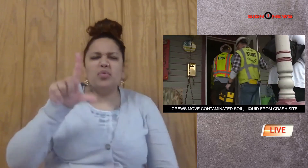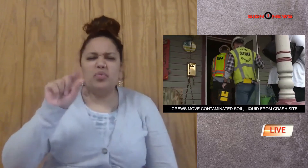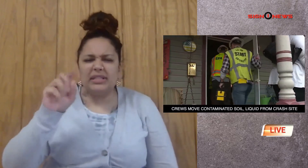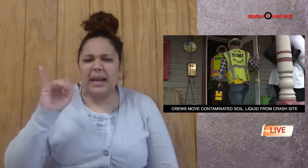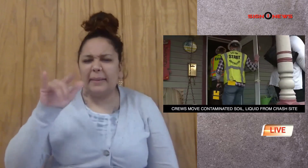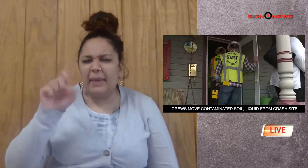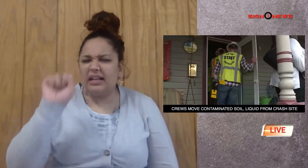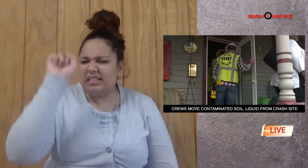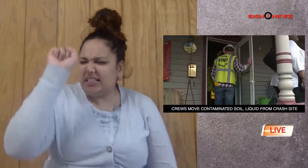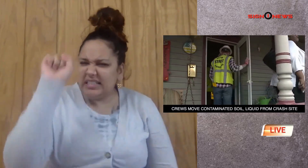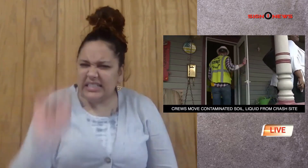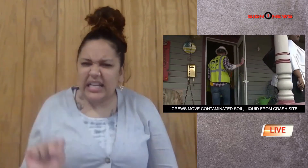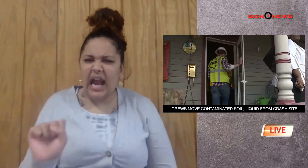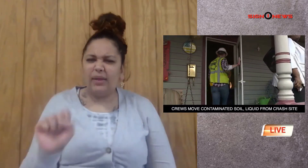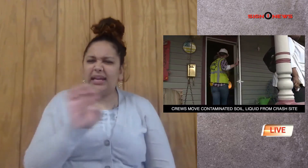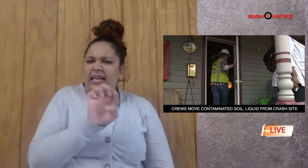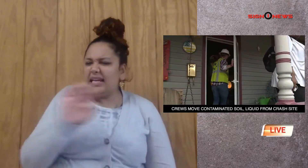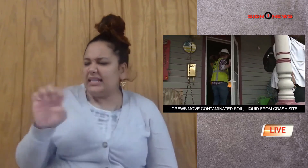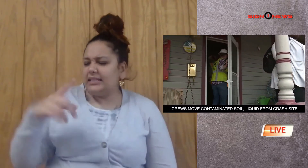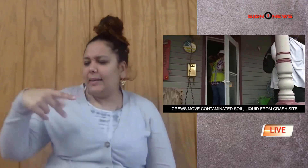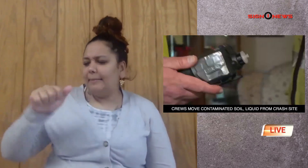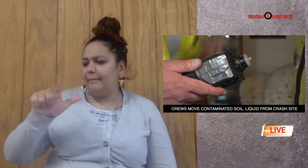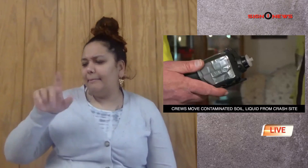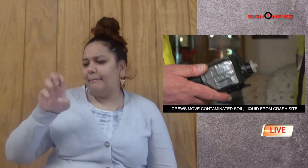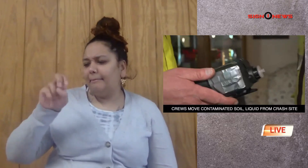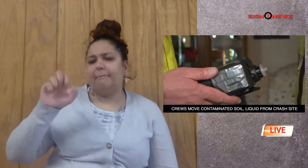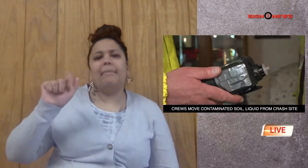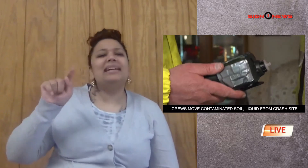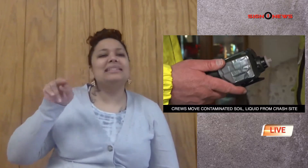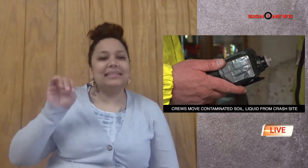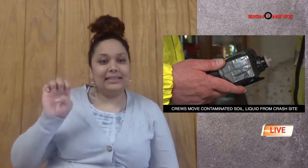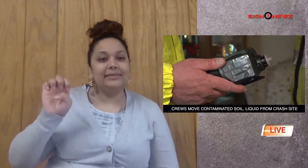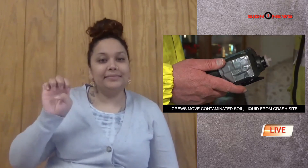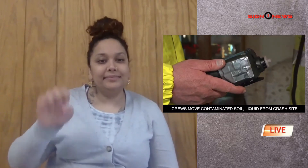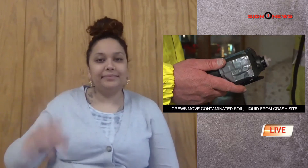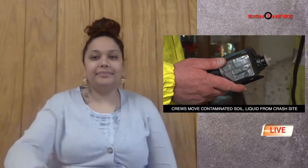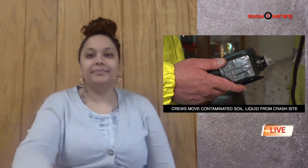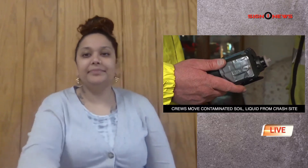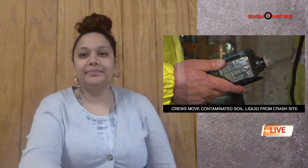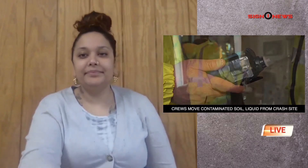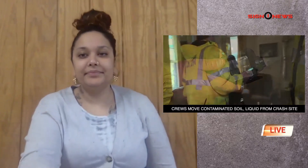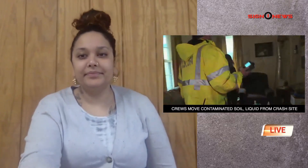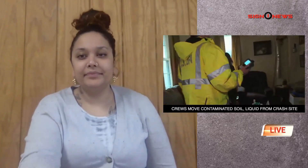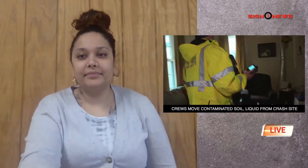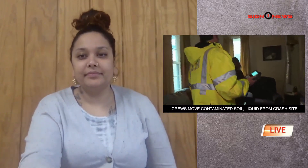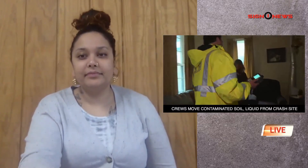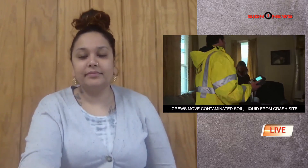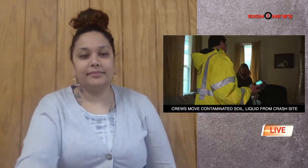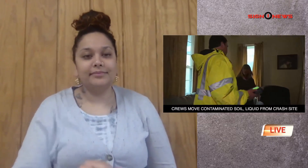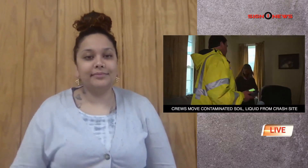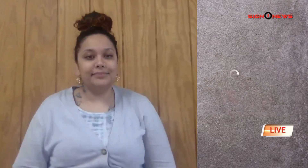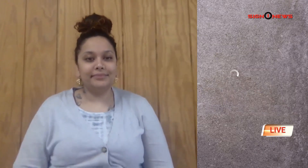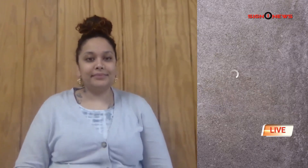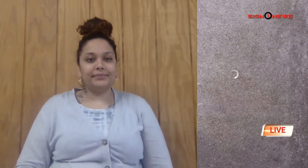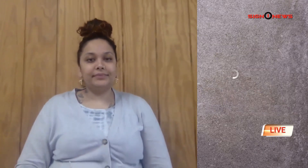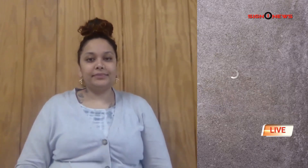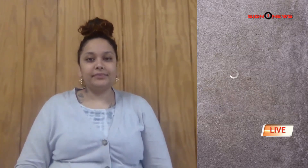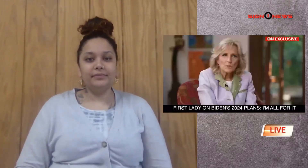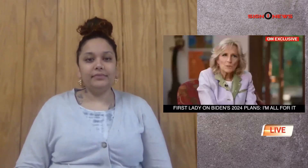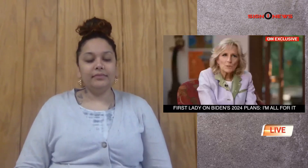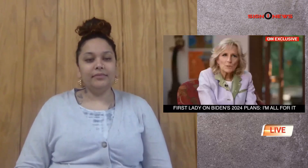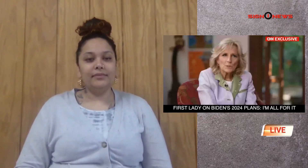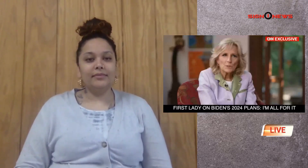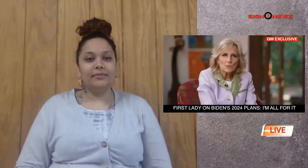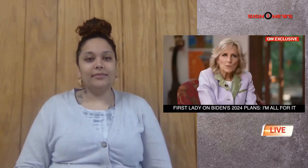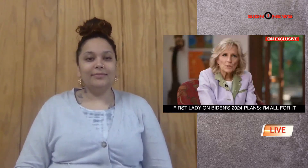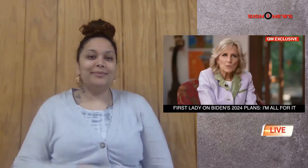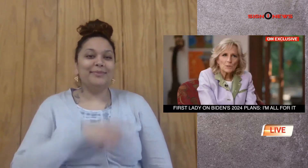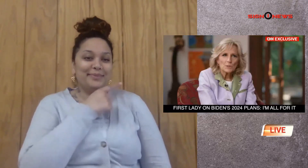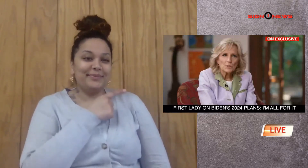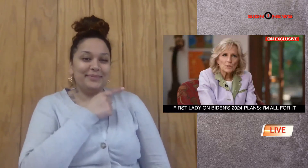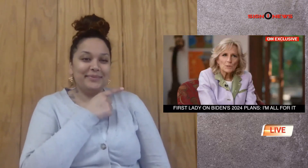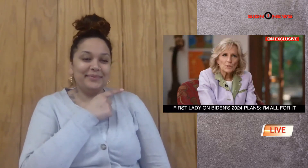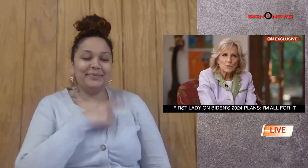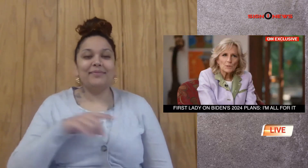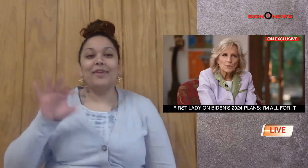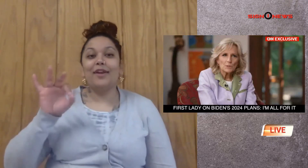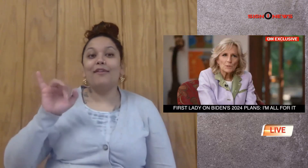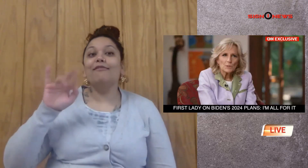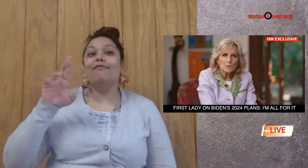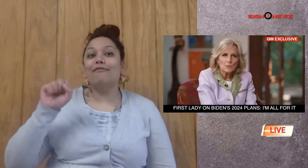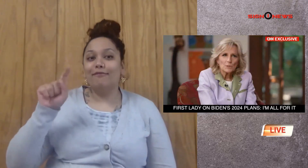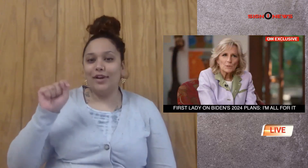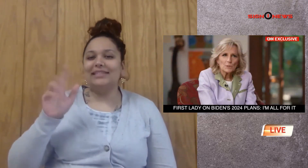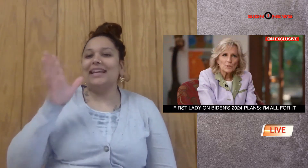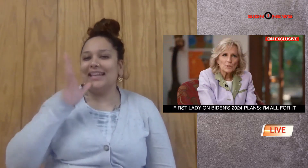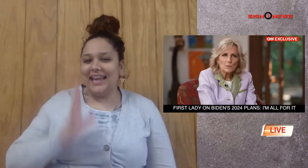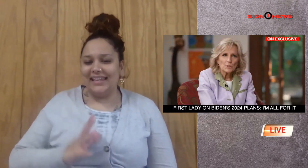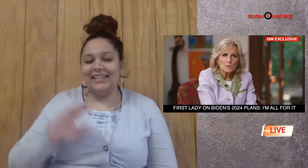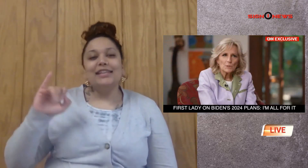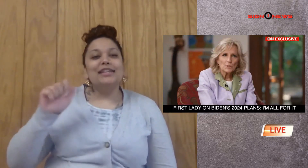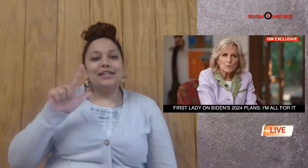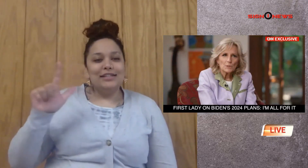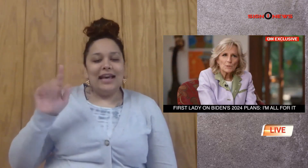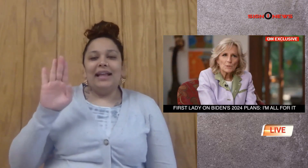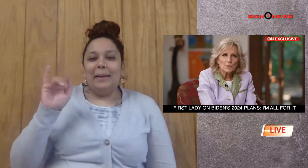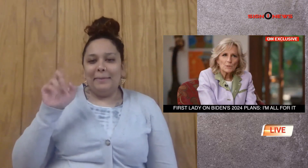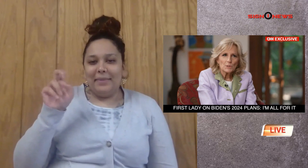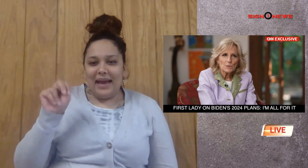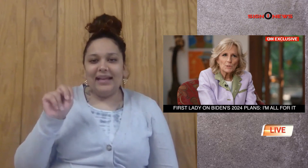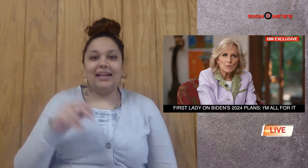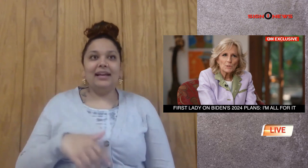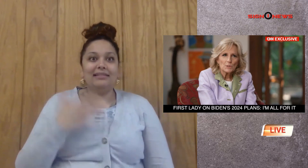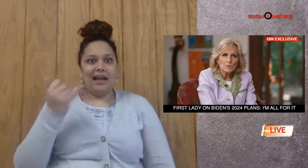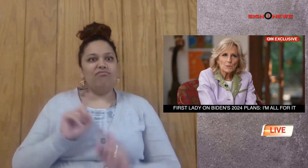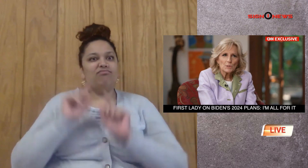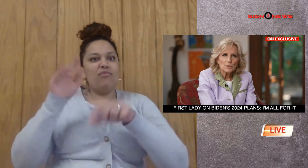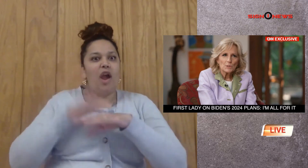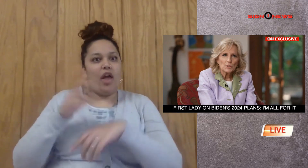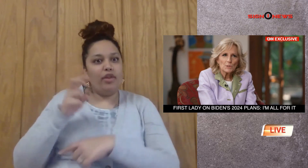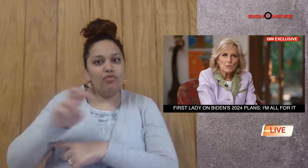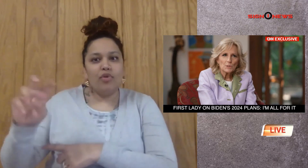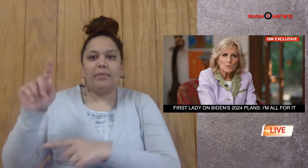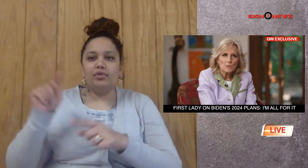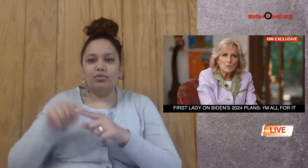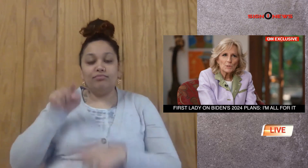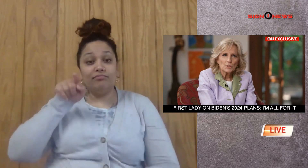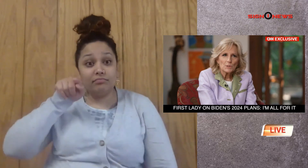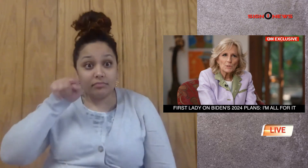is about 20 miles south of East Palestine First Lady Jill Biden is on a five day trip